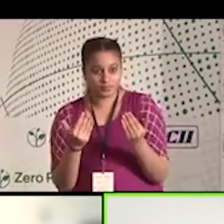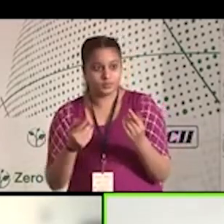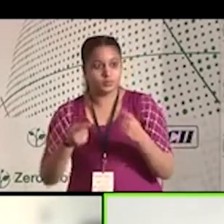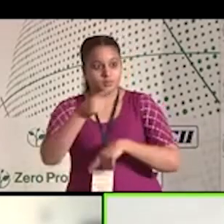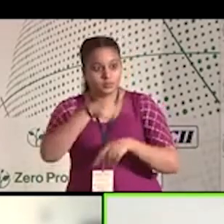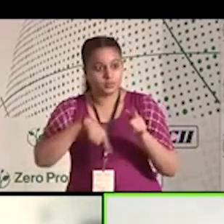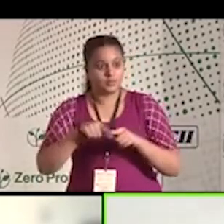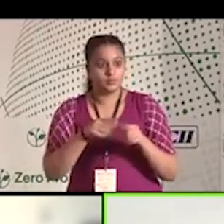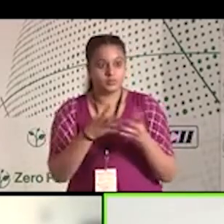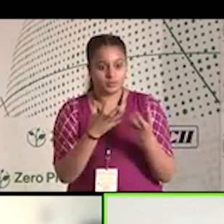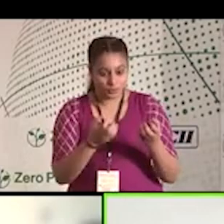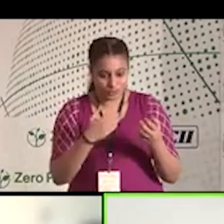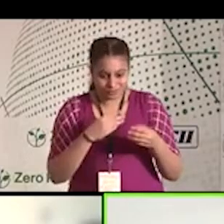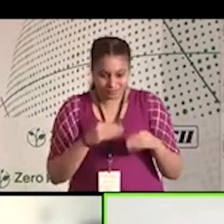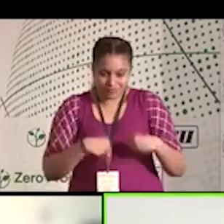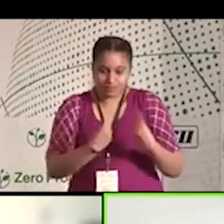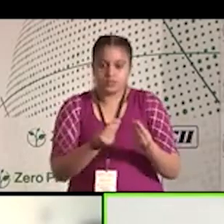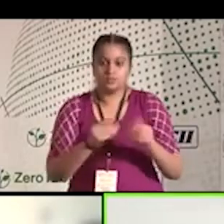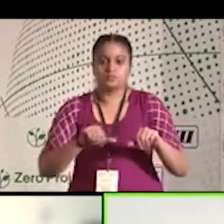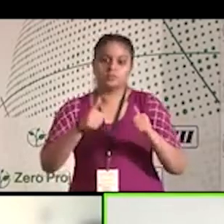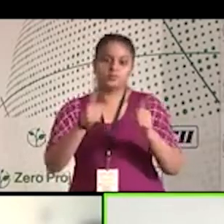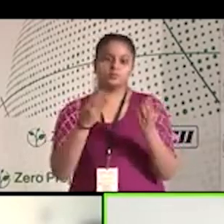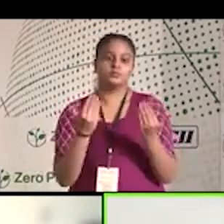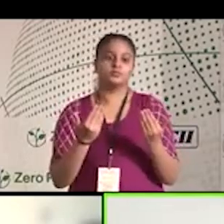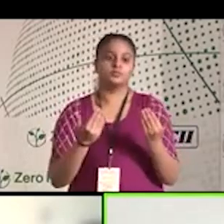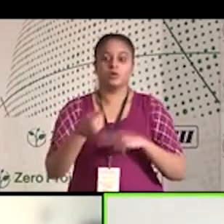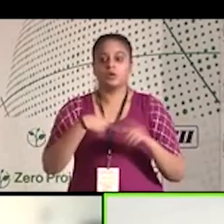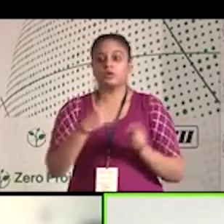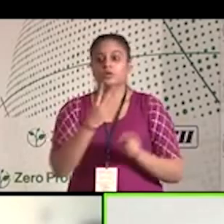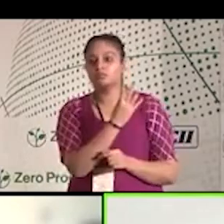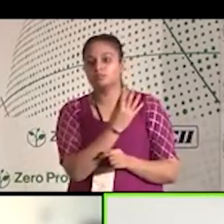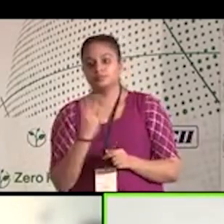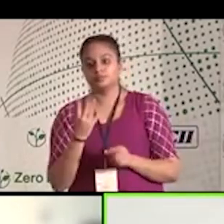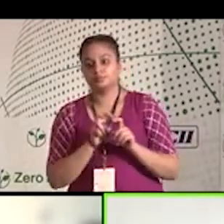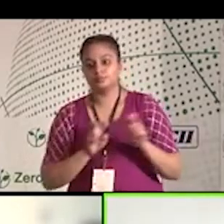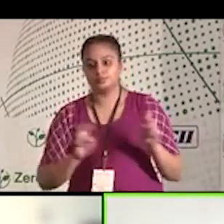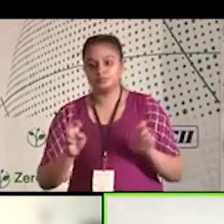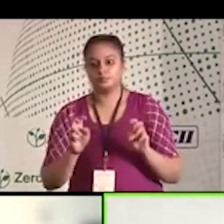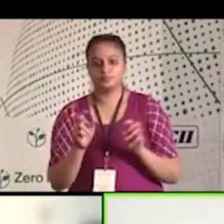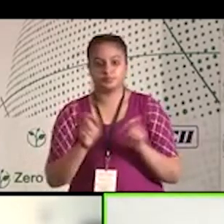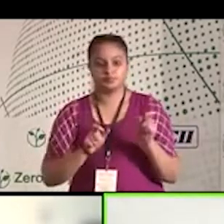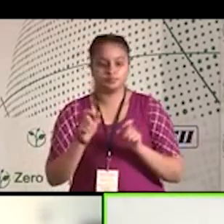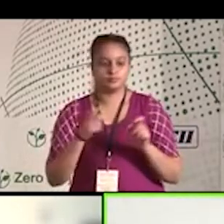more for all. All four of you seem to have kind of taken the approach from what you're sharing.